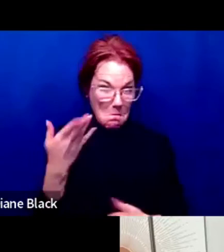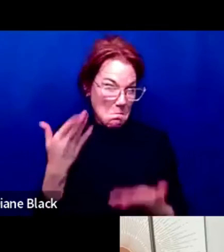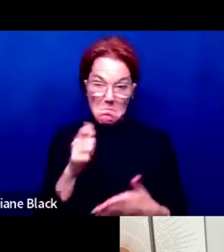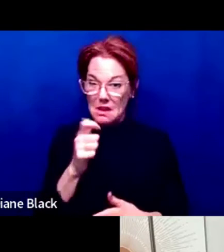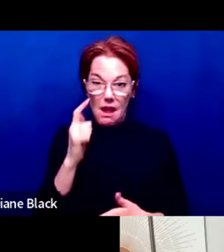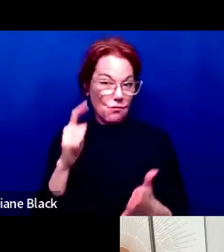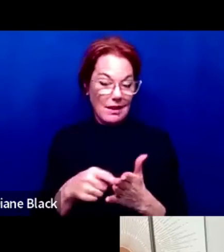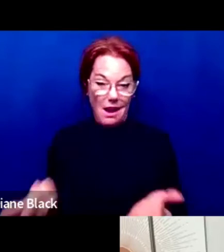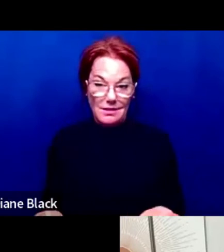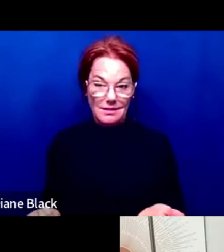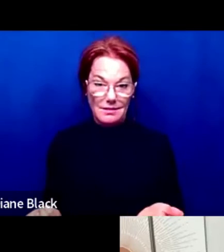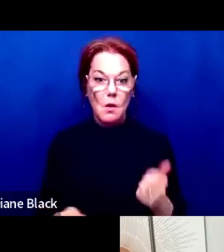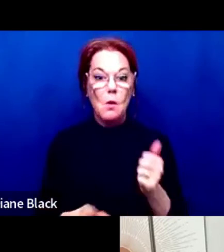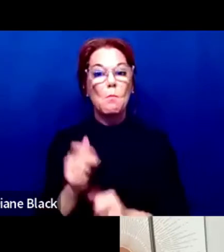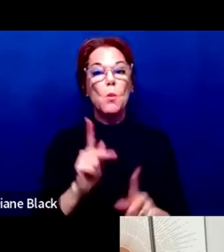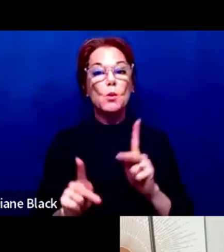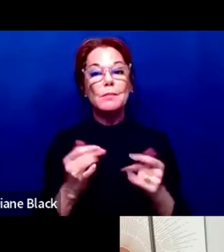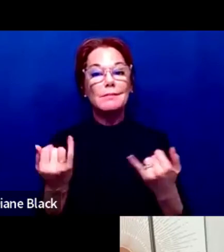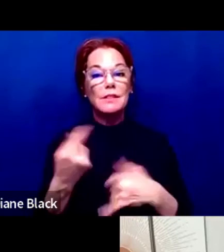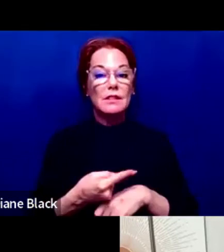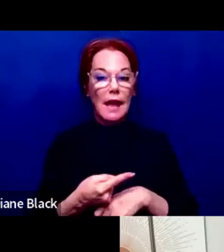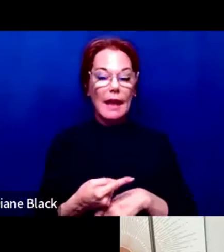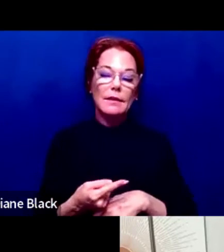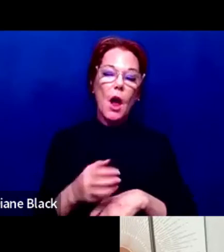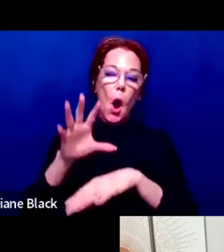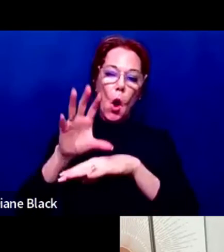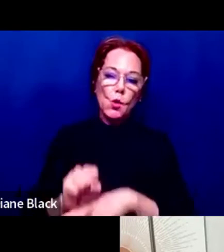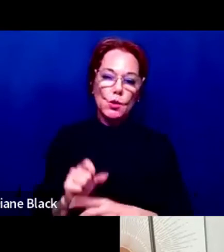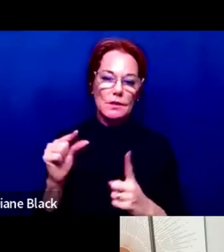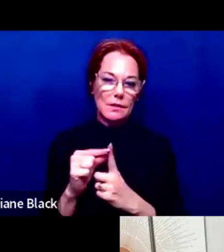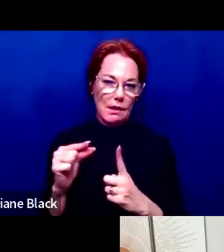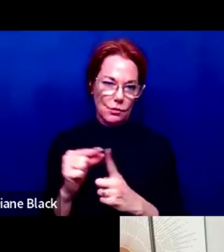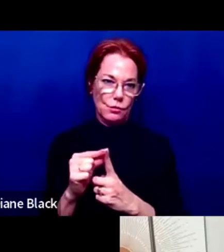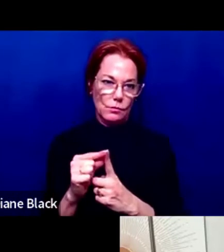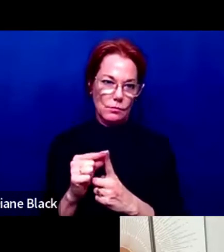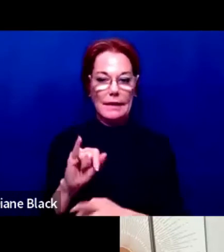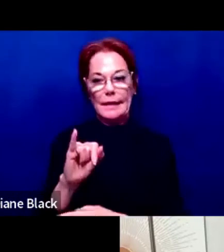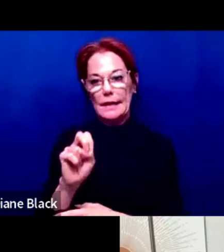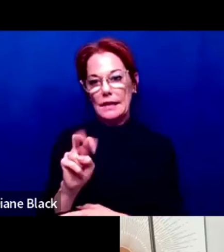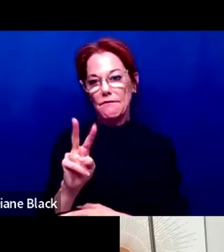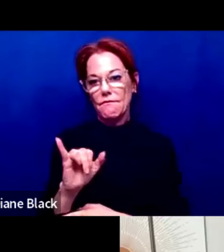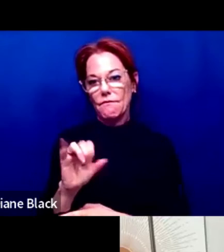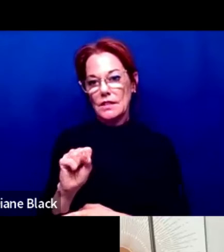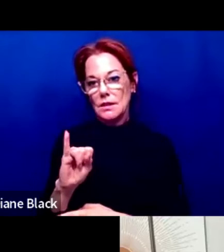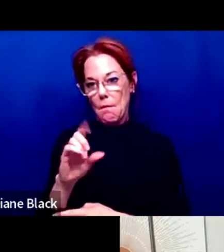think most people in this audience are probably very used to that term. But you know, we can use it in a number of different ways. So sometimes we